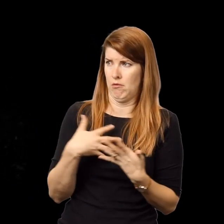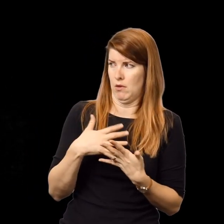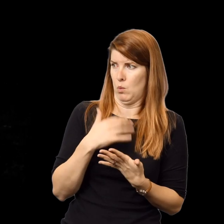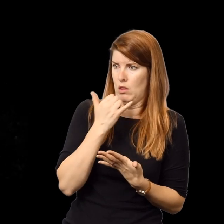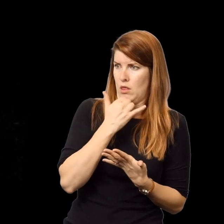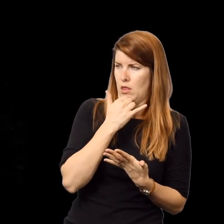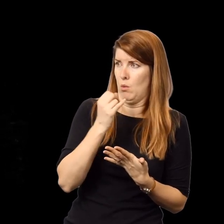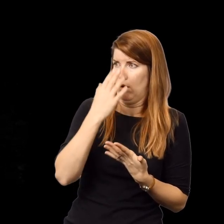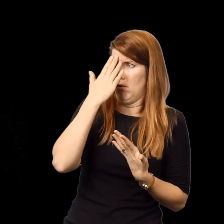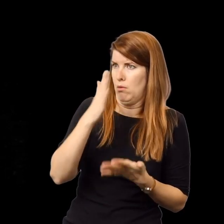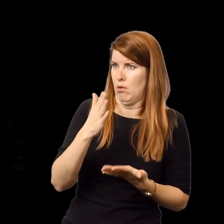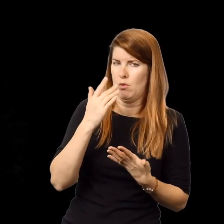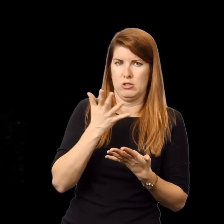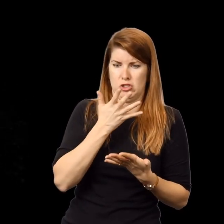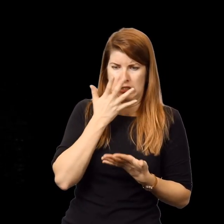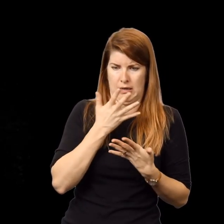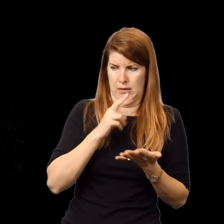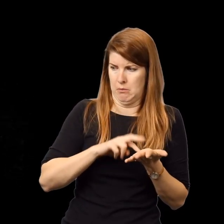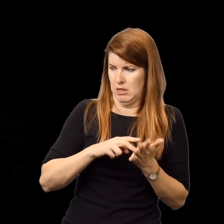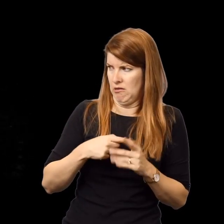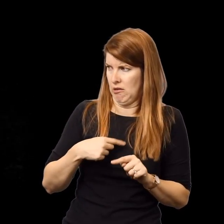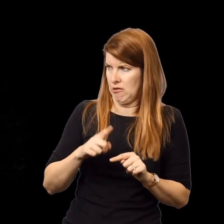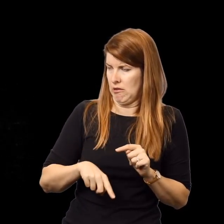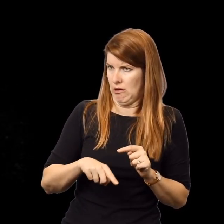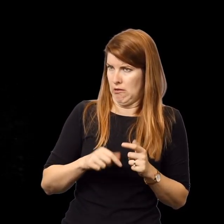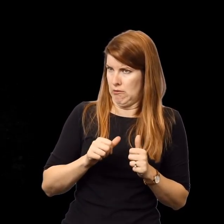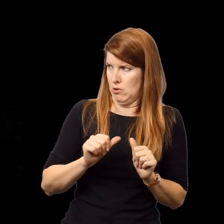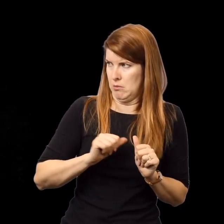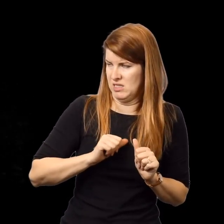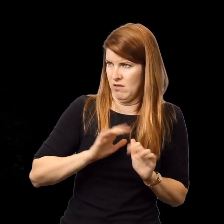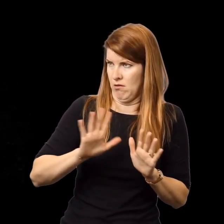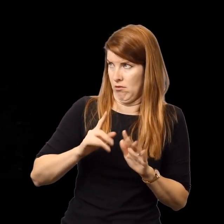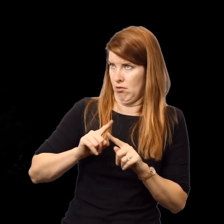because I'm afraid I'm going to make a mistake, and that shame makes me not take too many risks.